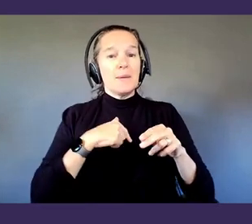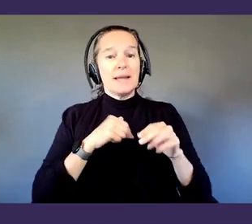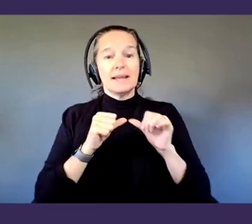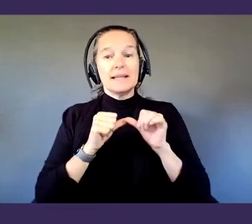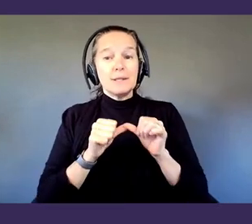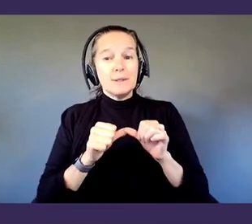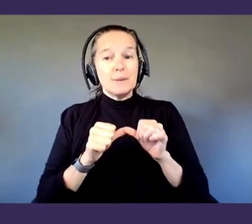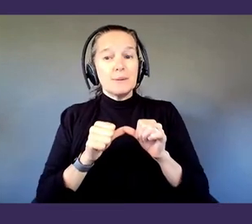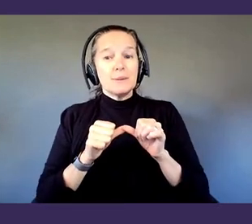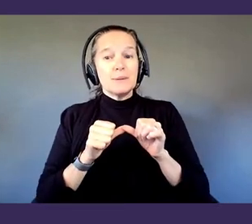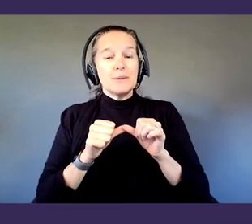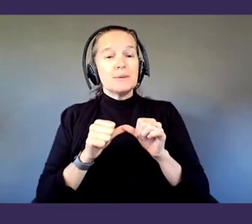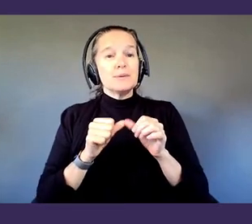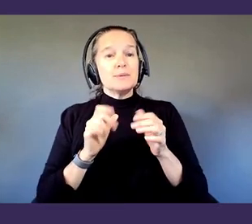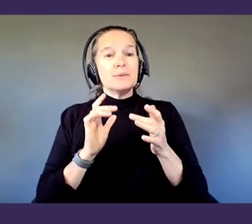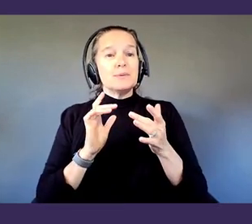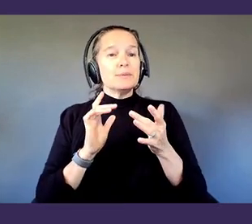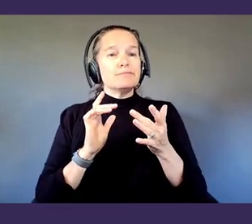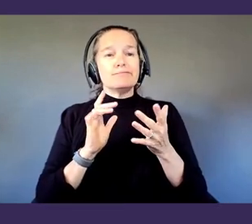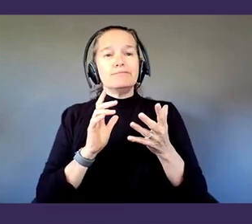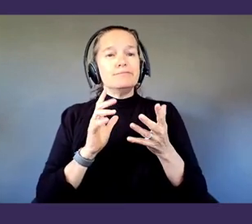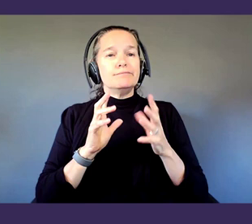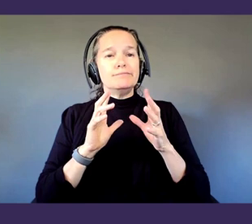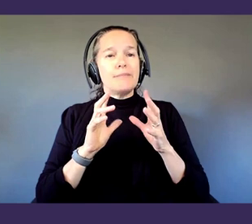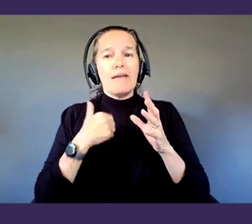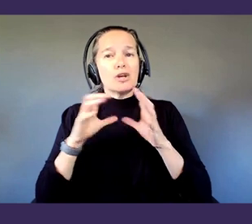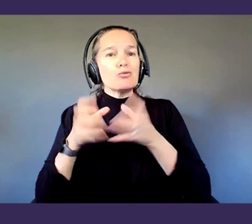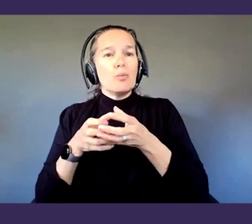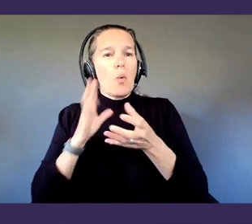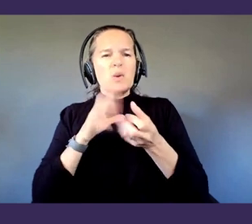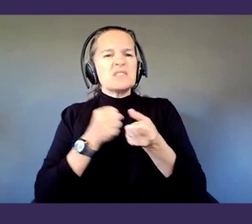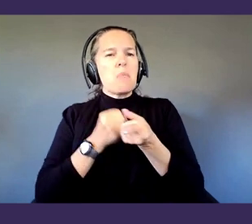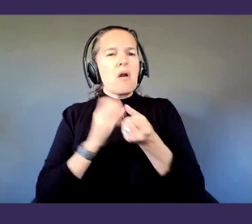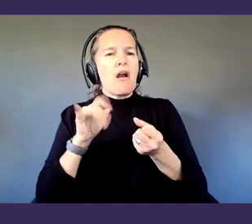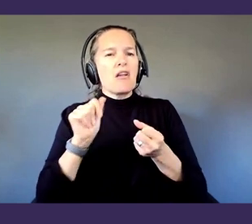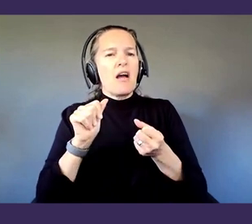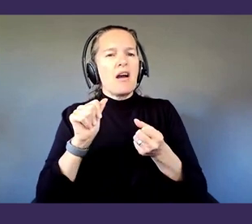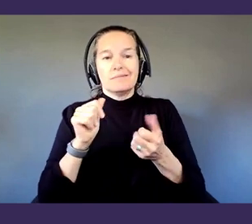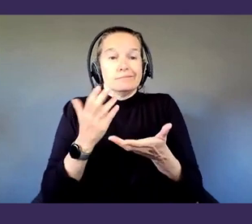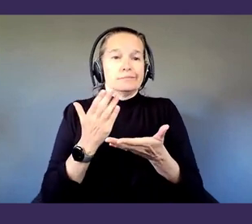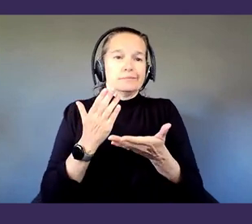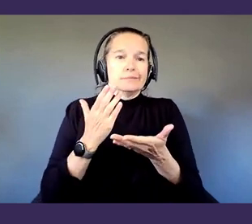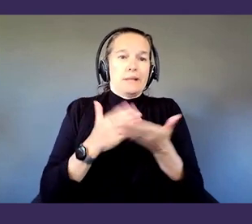who are going to support Karla at some point in the future. We continue to keep them involved